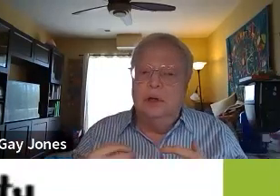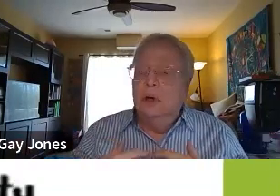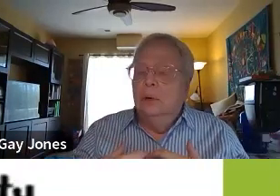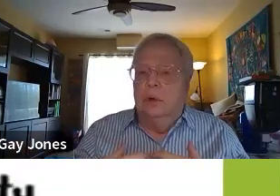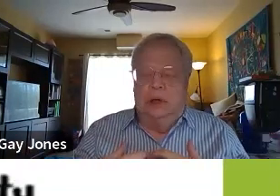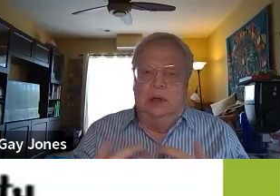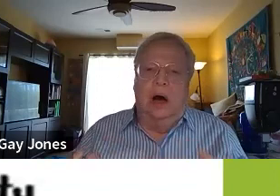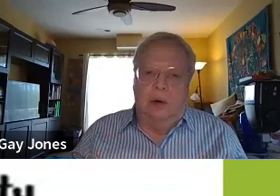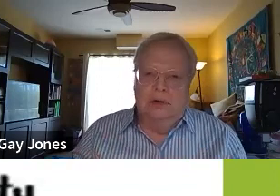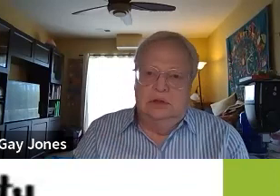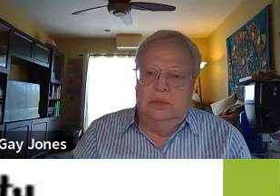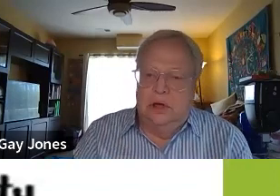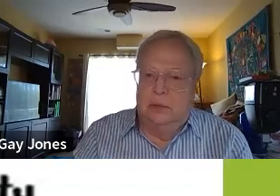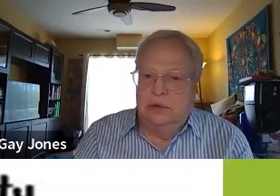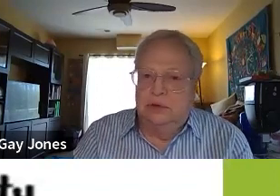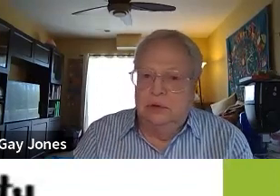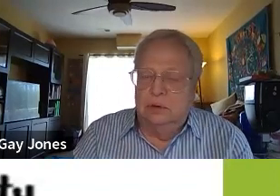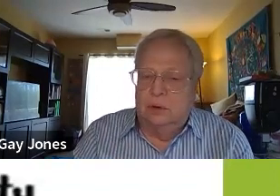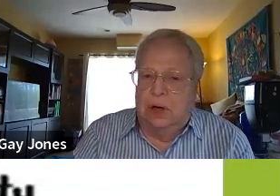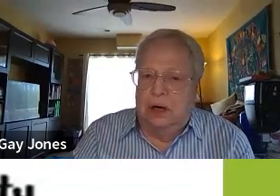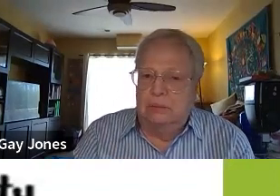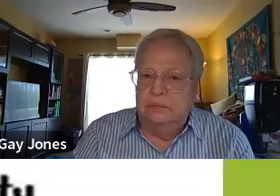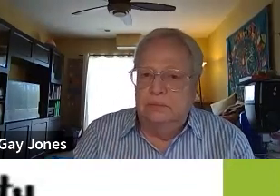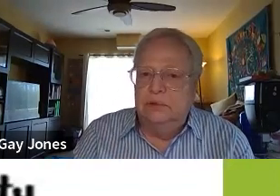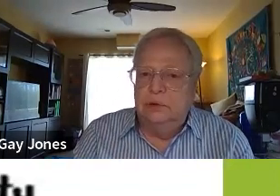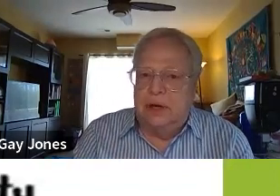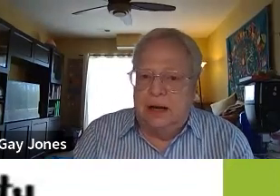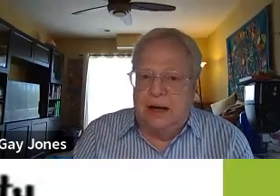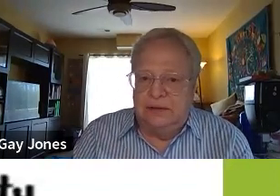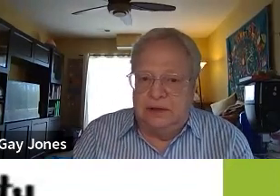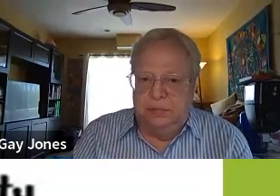it would allow us to be able to do that access piece.